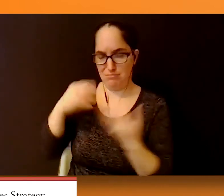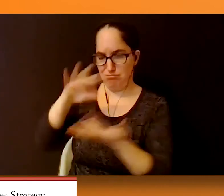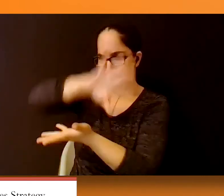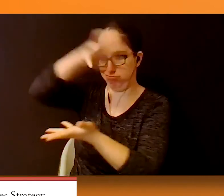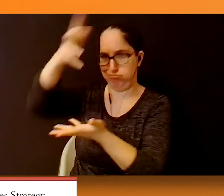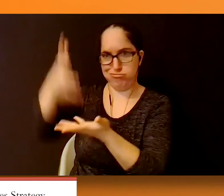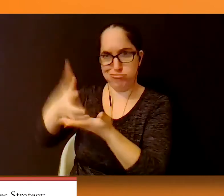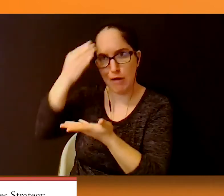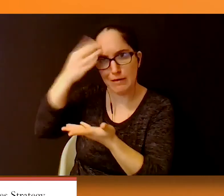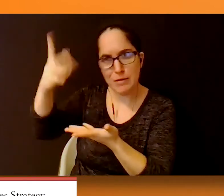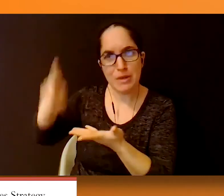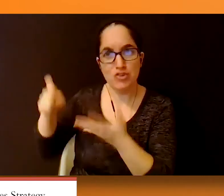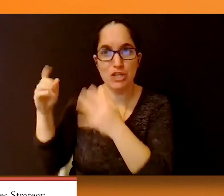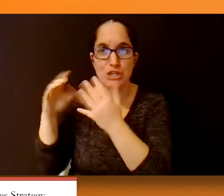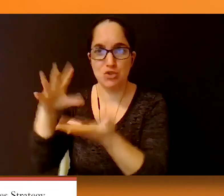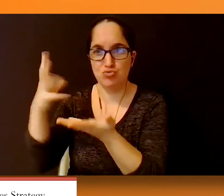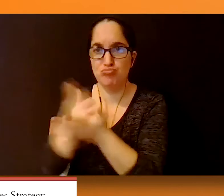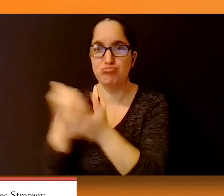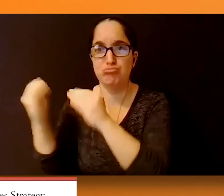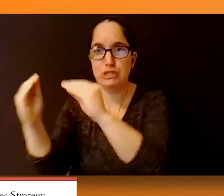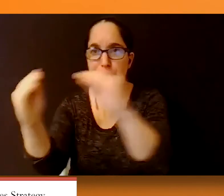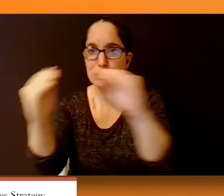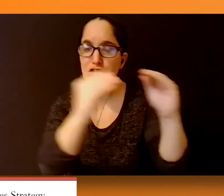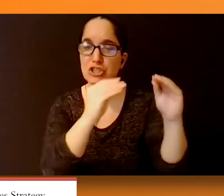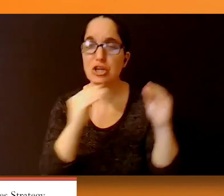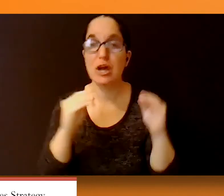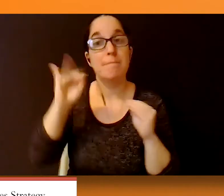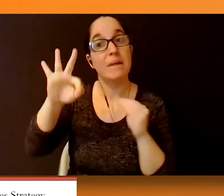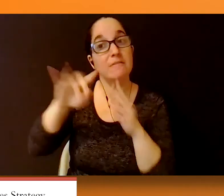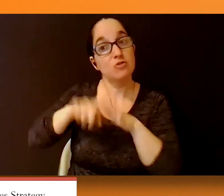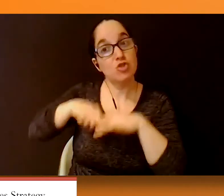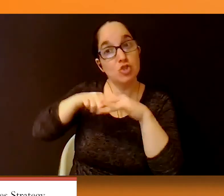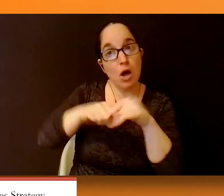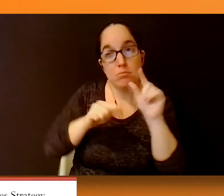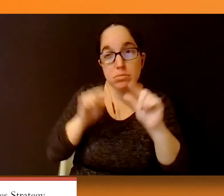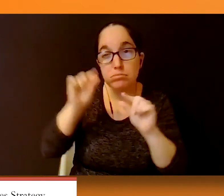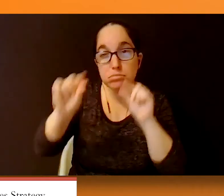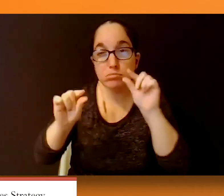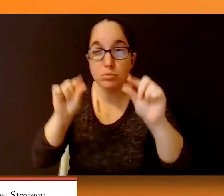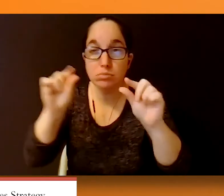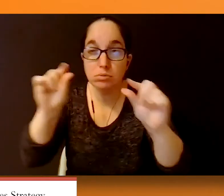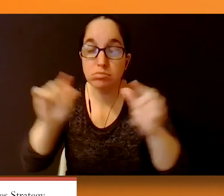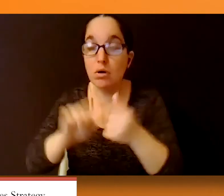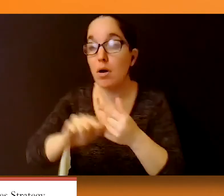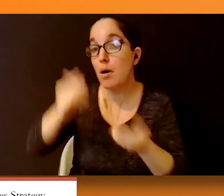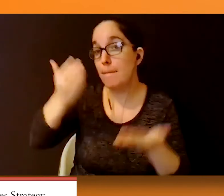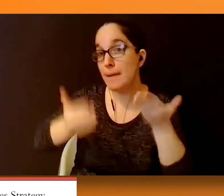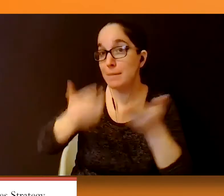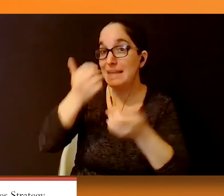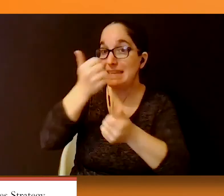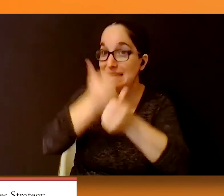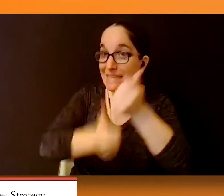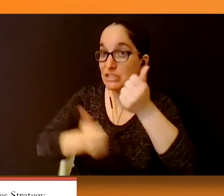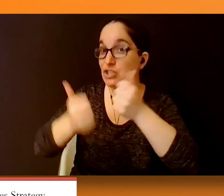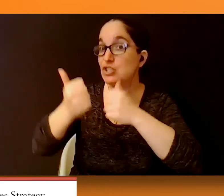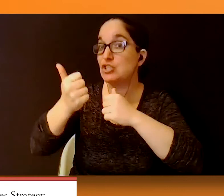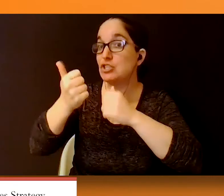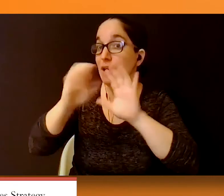what you're getting out of this if you started doing it early and just kept going with it. Like, for example, if your-- the first activity of every class